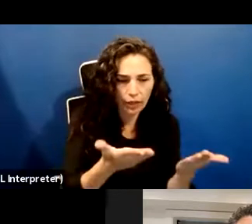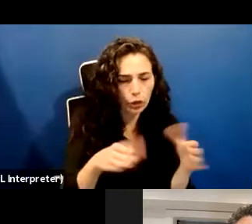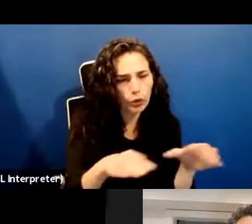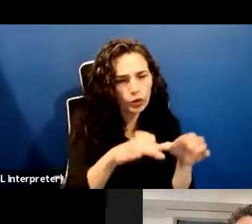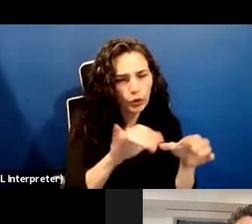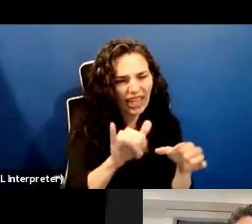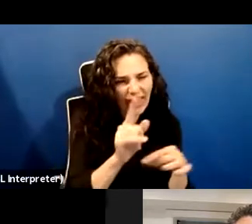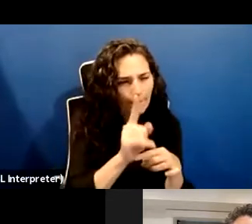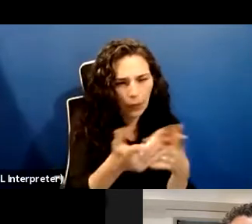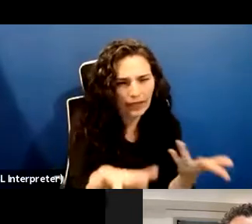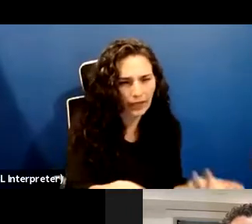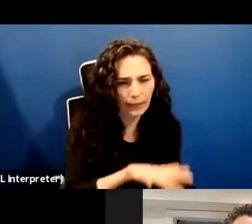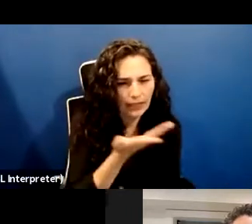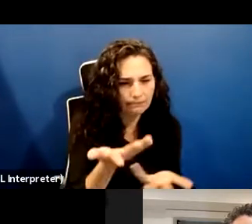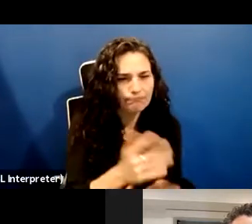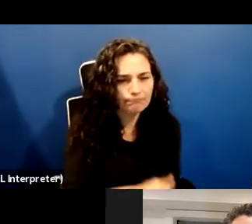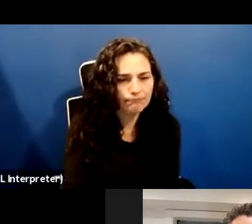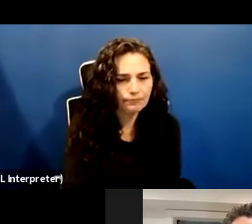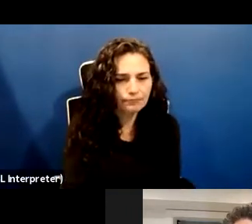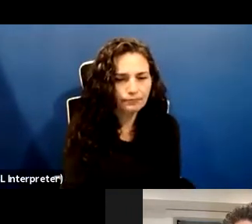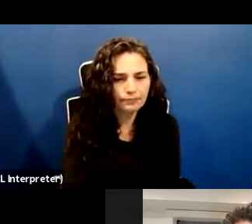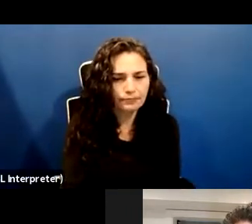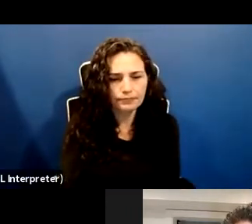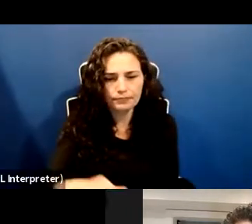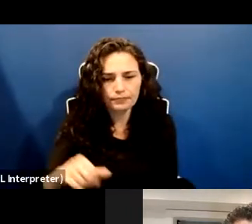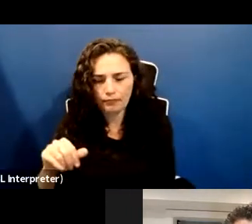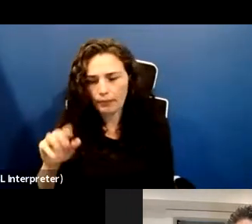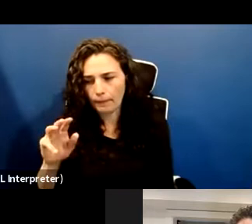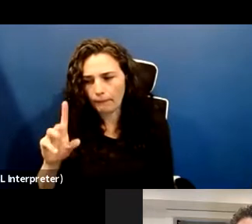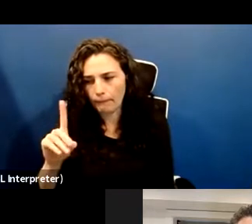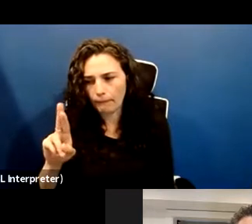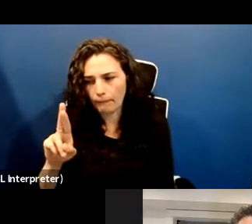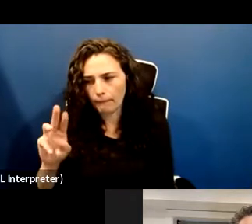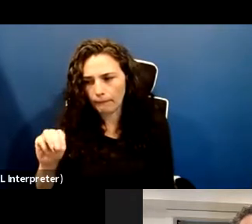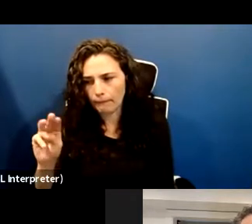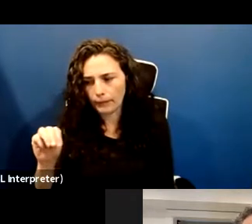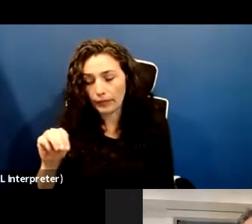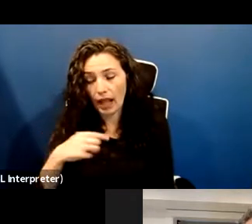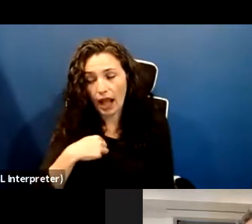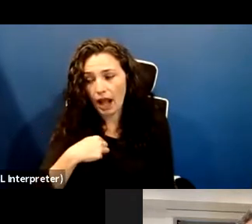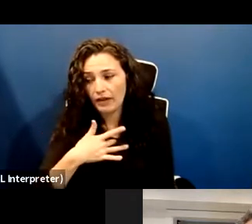Mirtha? Yeah, so I was, it was information overload, I agree with Ruthie and Adi.